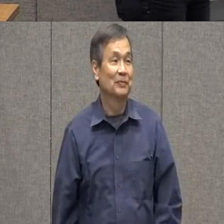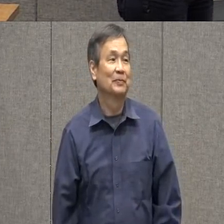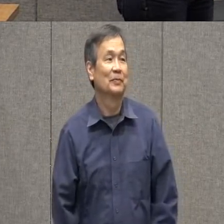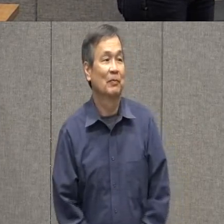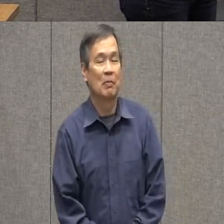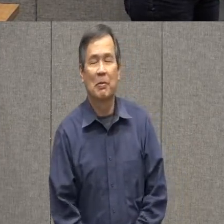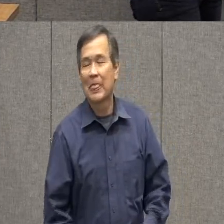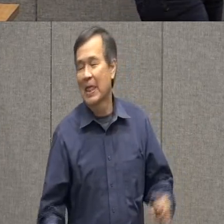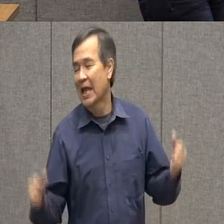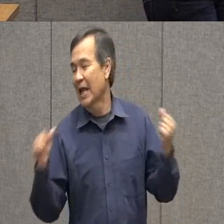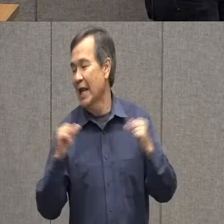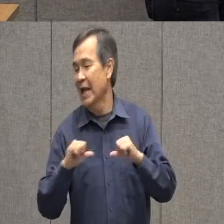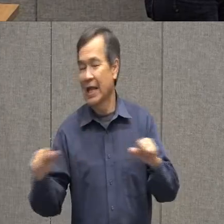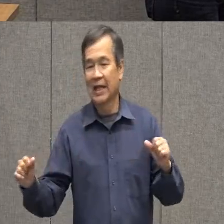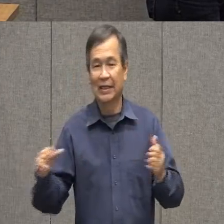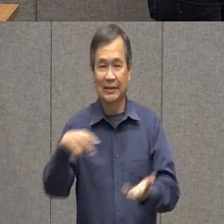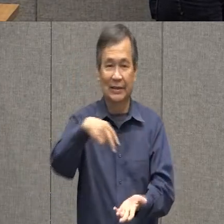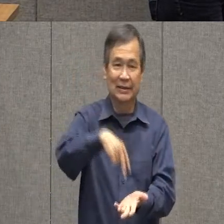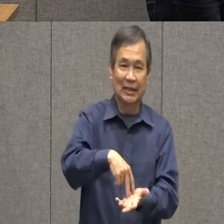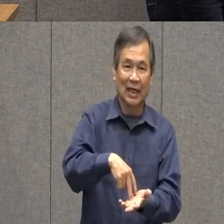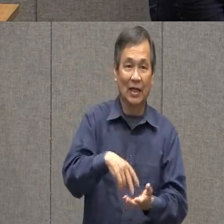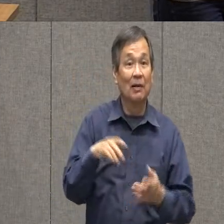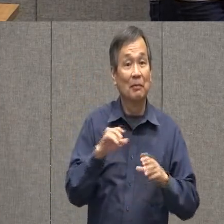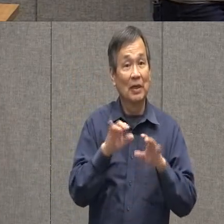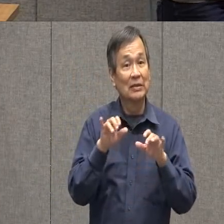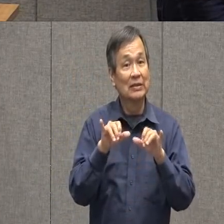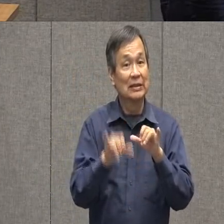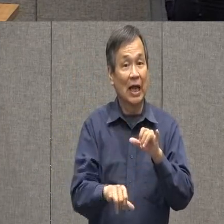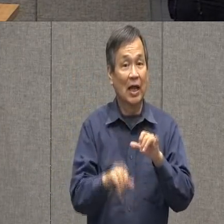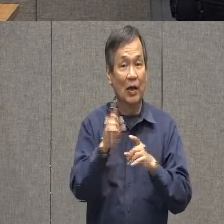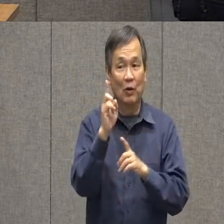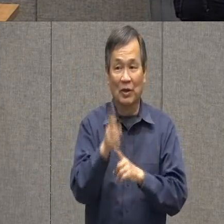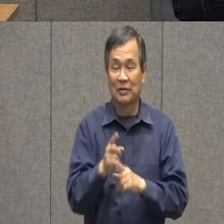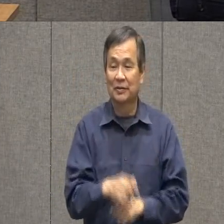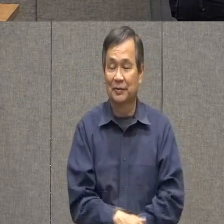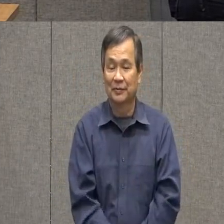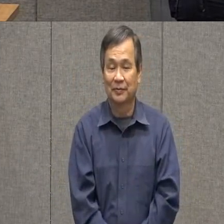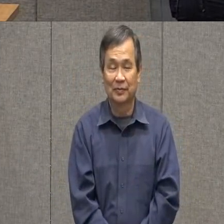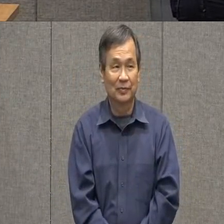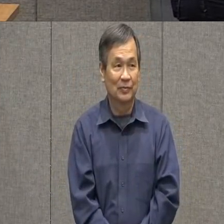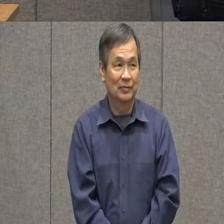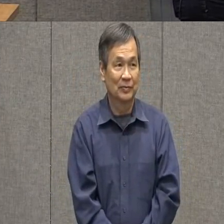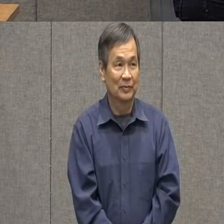Any pose you want that you can hold for a whole minute without wobbling or falling down. Okay.